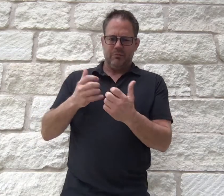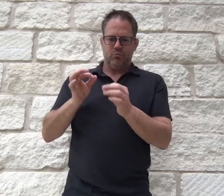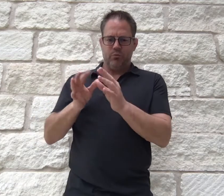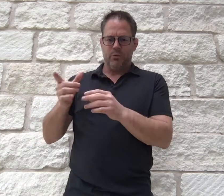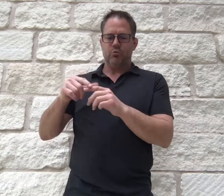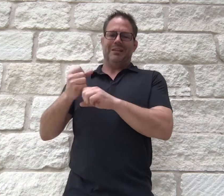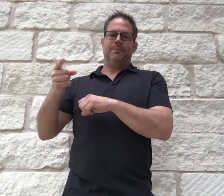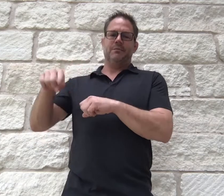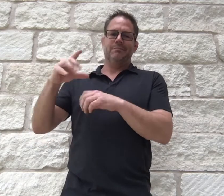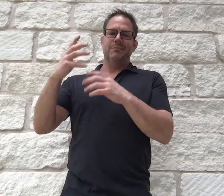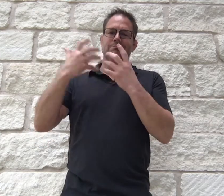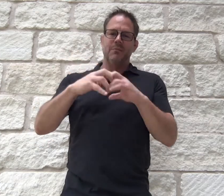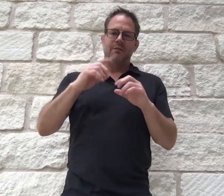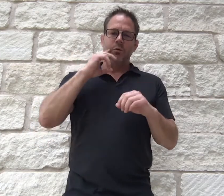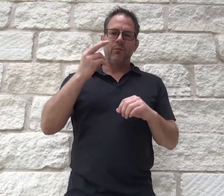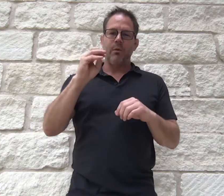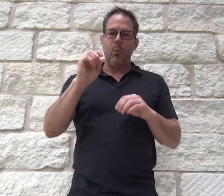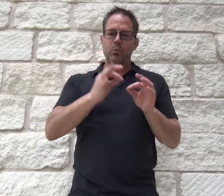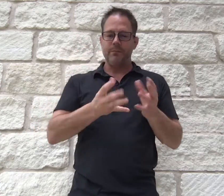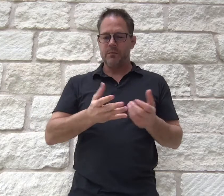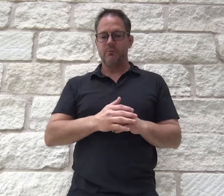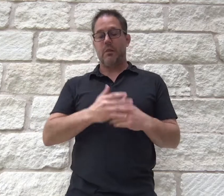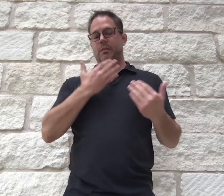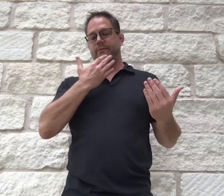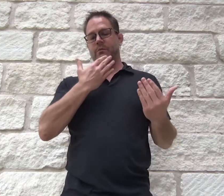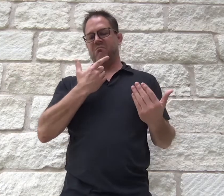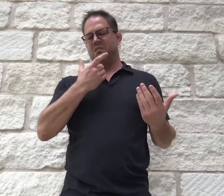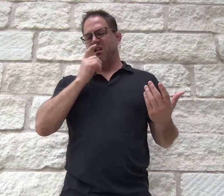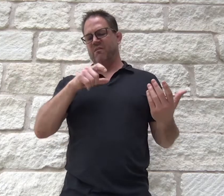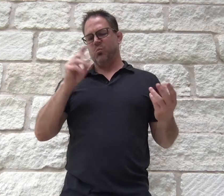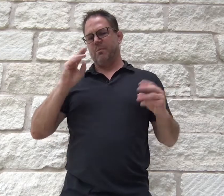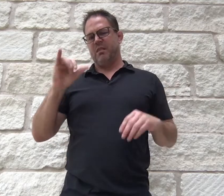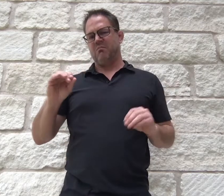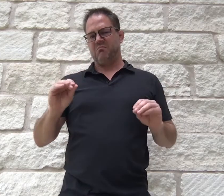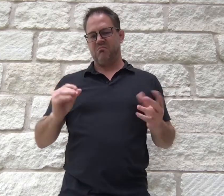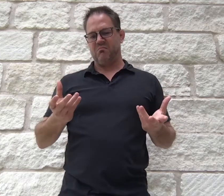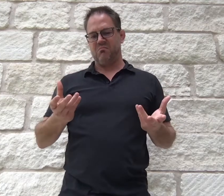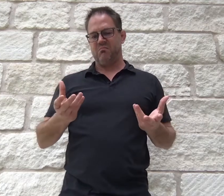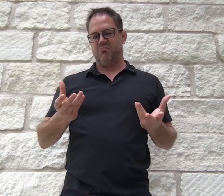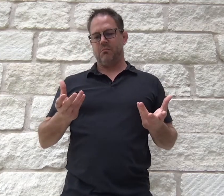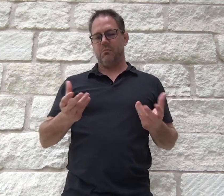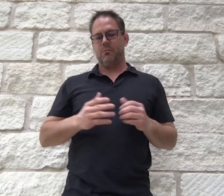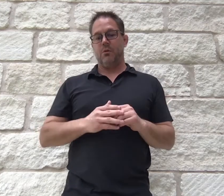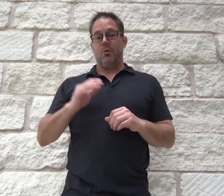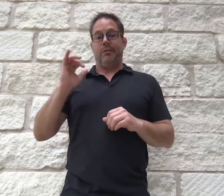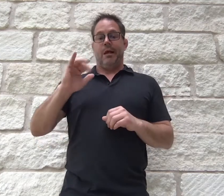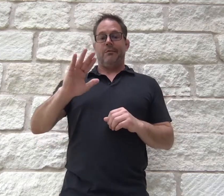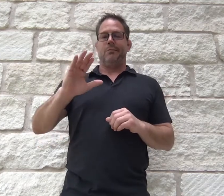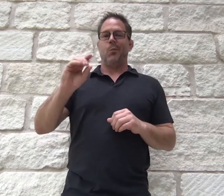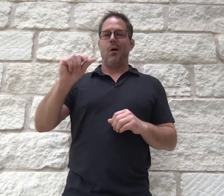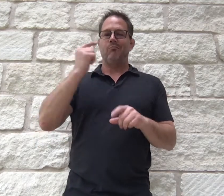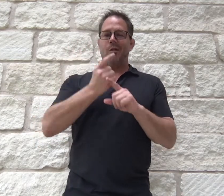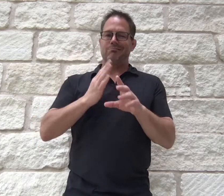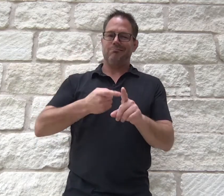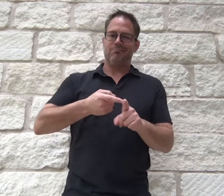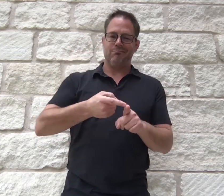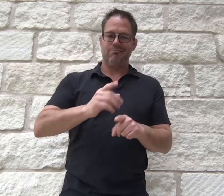the interpreters to get them set up with remote interpreting. Thankfully, I didn't have to worry about any of that as that was the CODA Brothers' specialty.